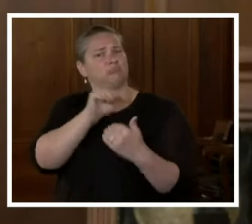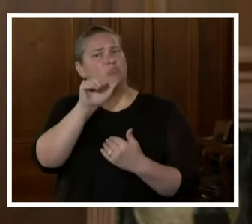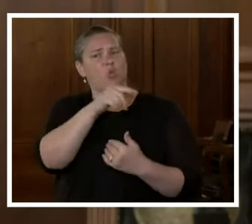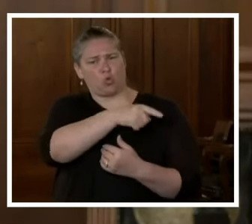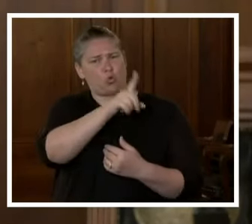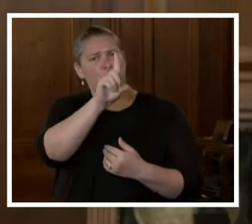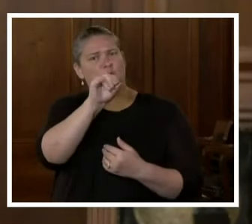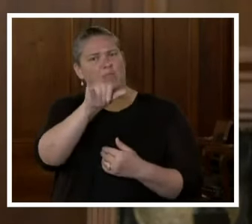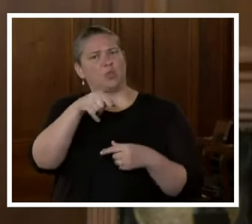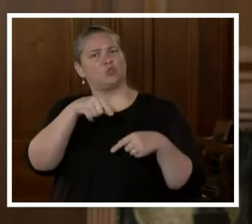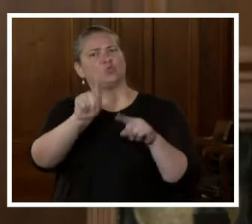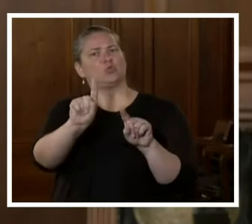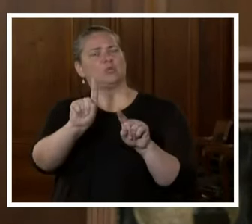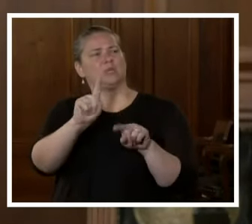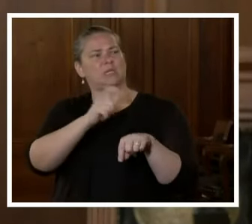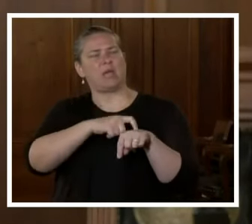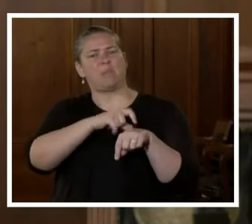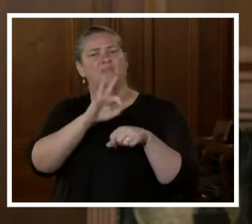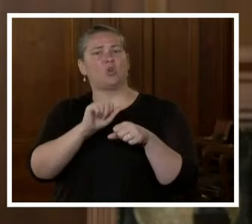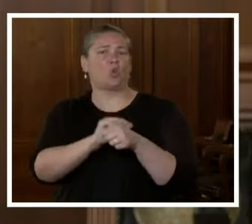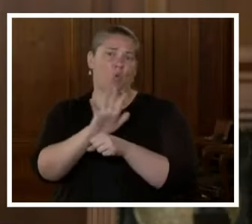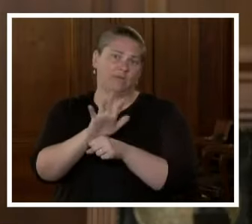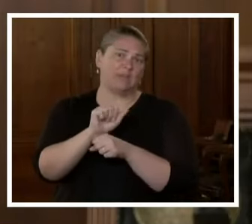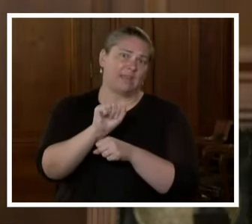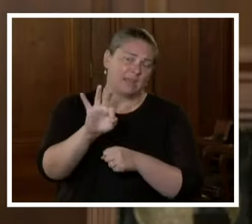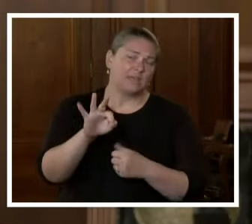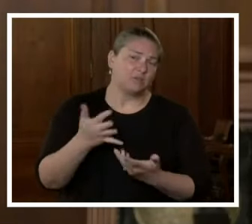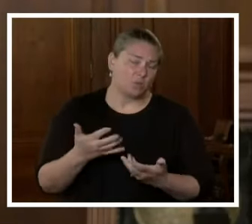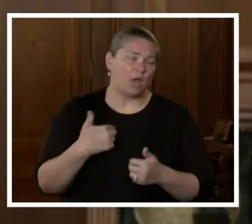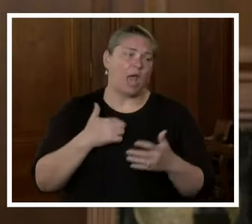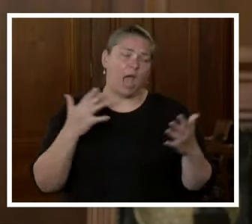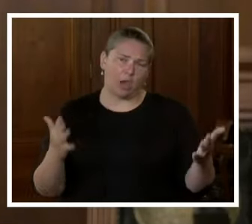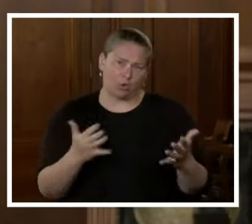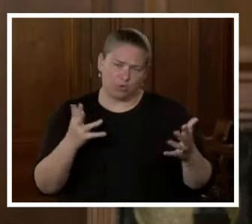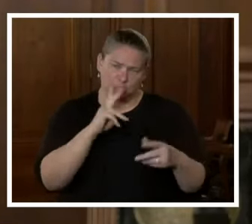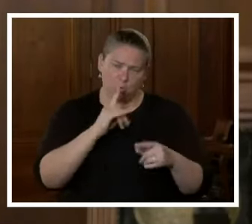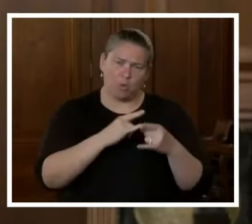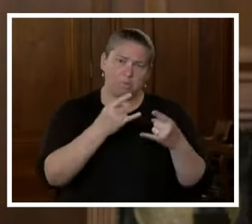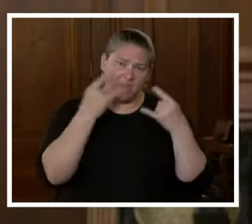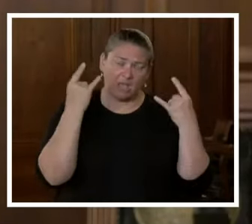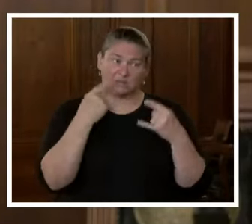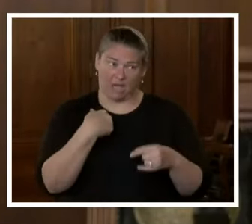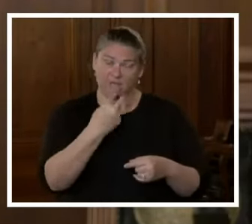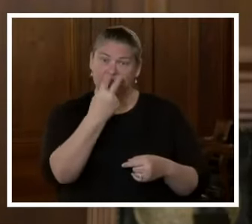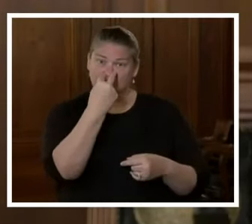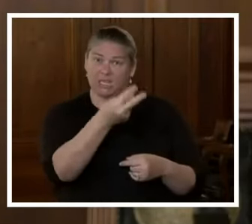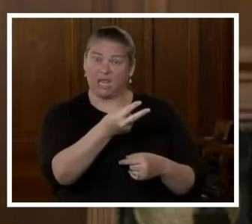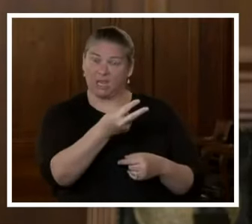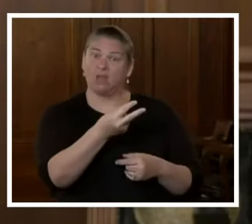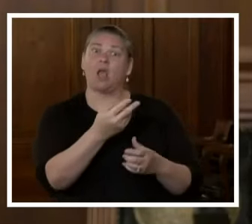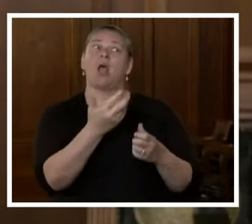2,000 PLUS TESTS TO DO, AND SO PEOPLE ARE WILLING, IT WOULD BE REALLY HELPFUL TO MAKE SURE THAT